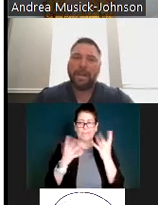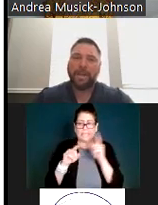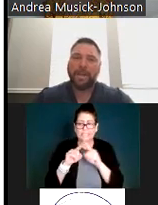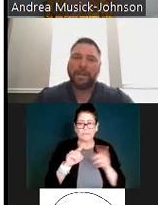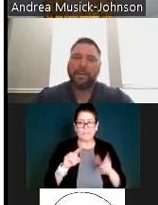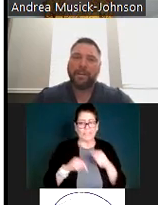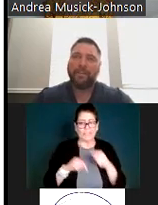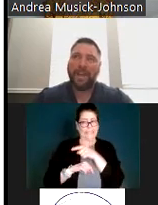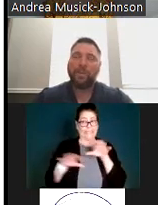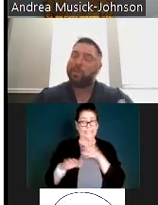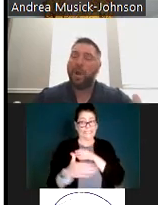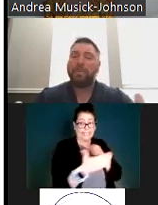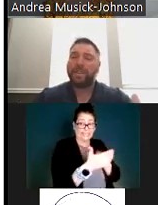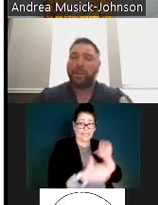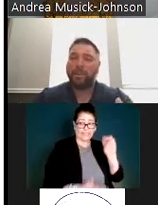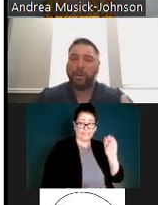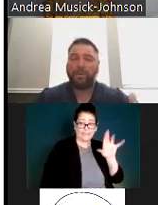And then the family was promised that they were gonna be